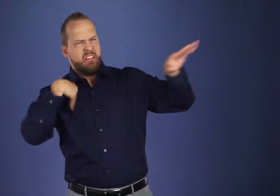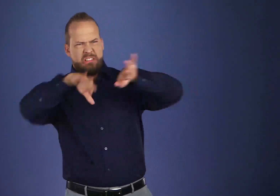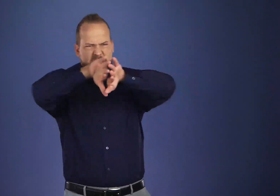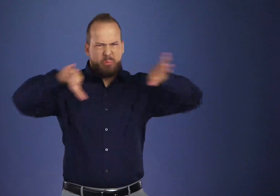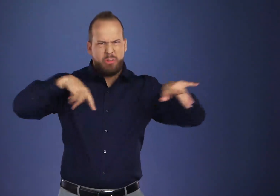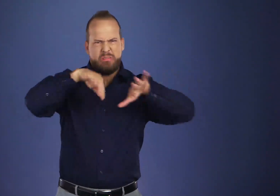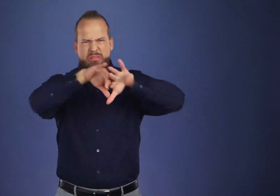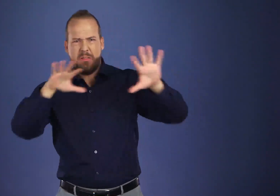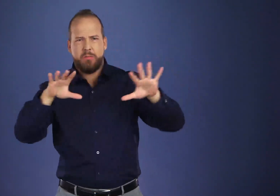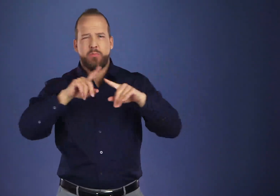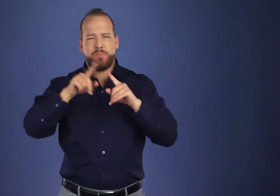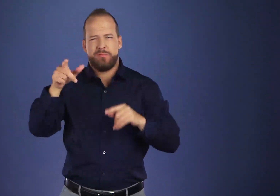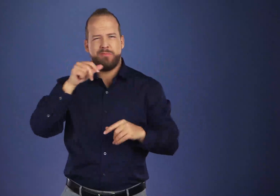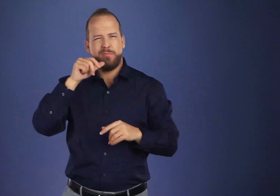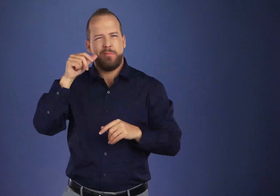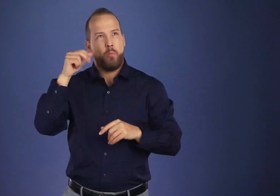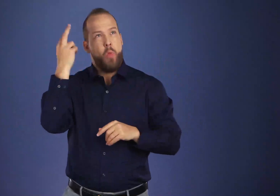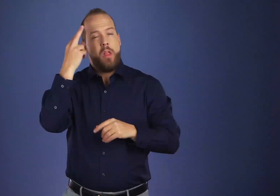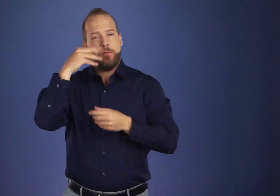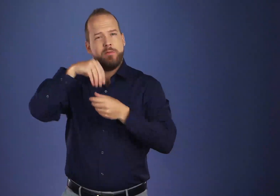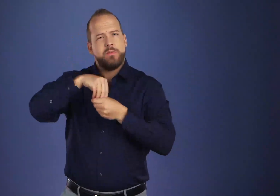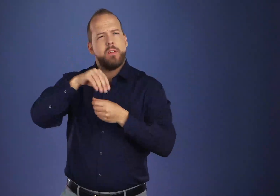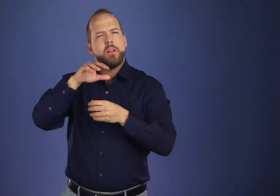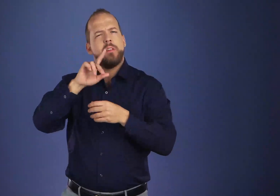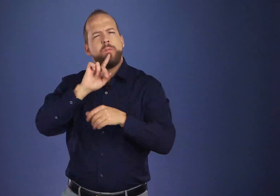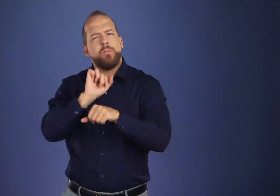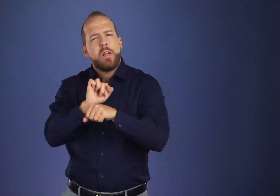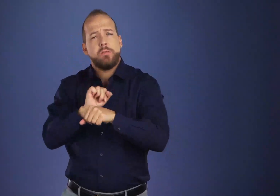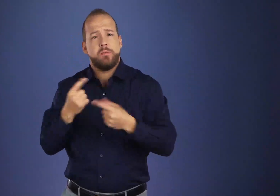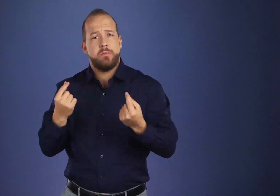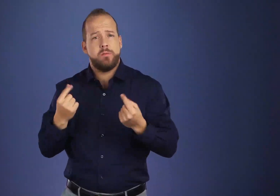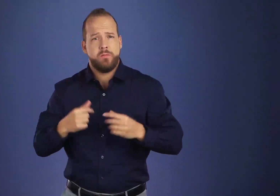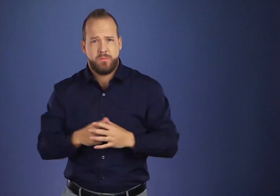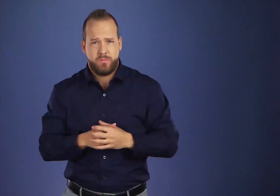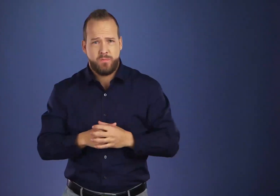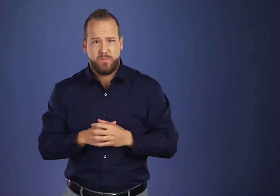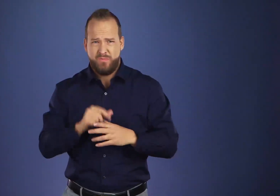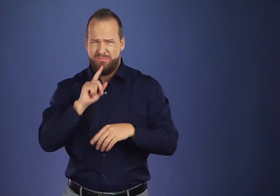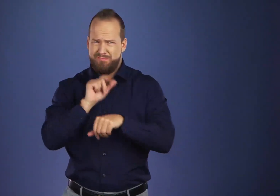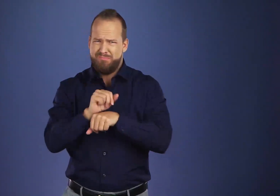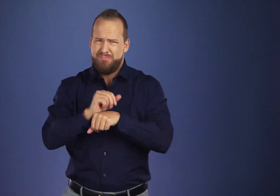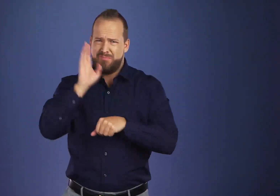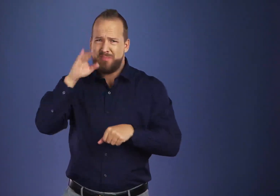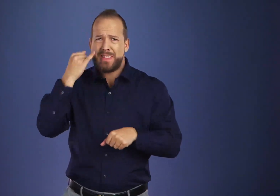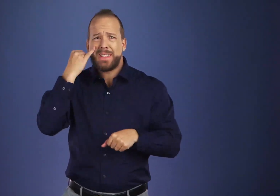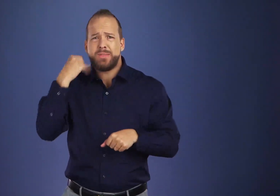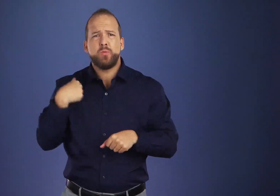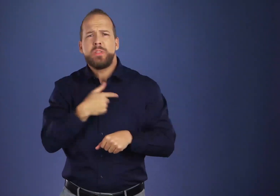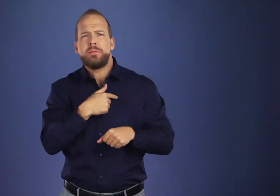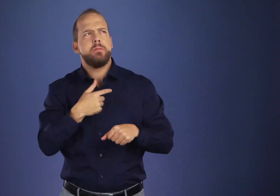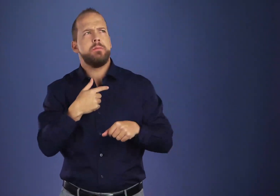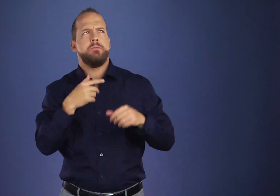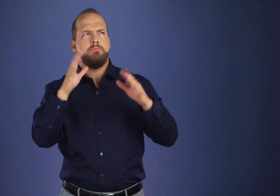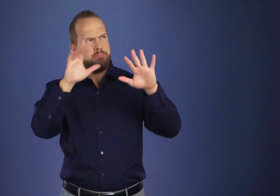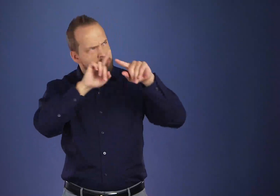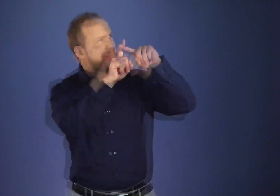And the facts seem to be these: The more we become willing to depend upon a Higher Power,